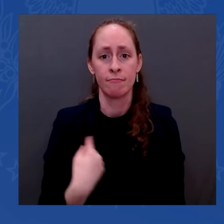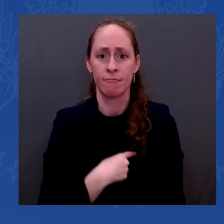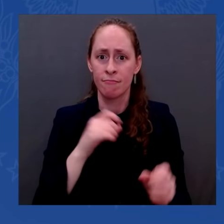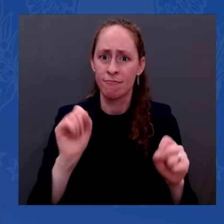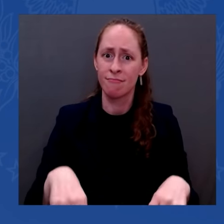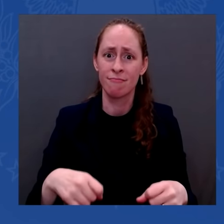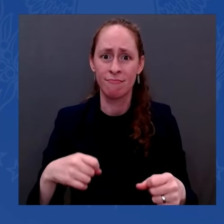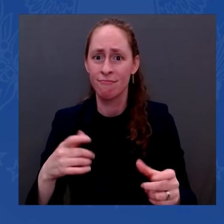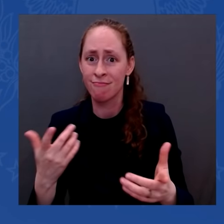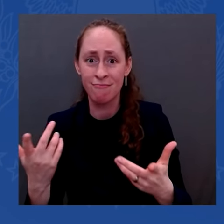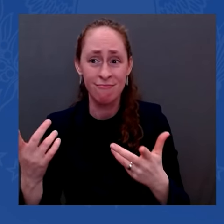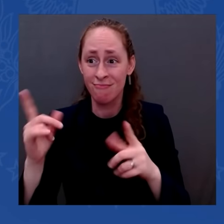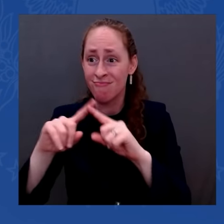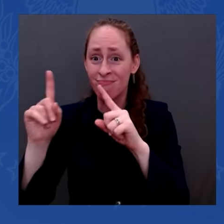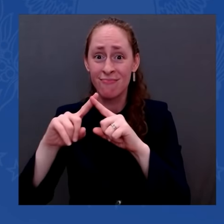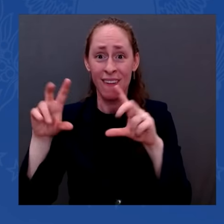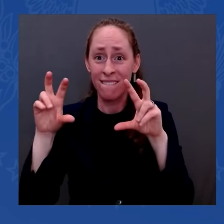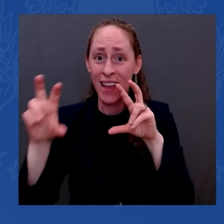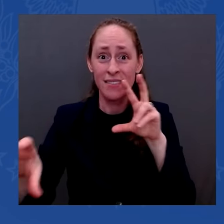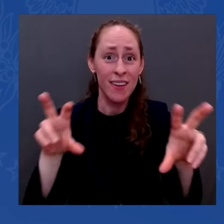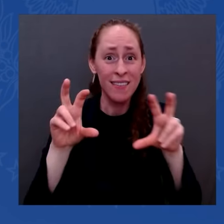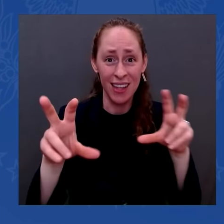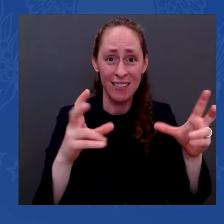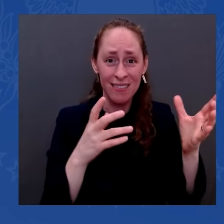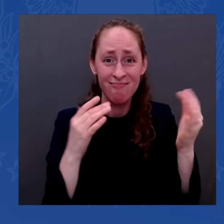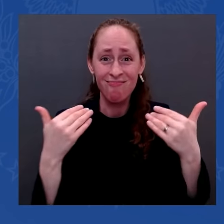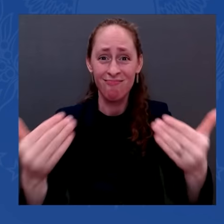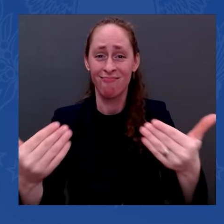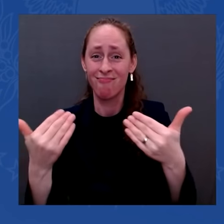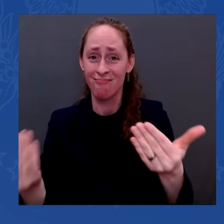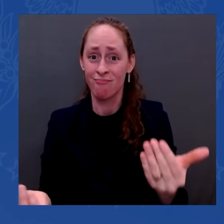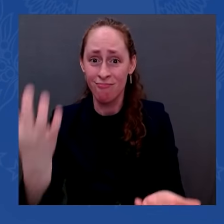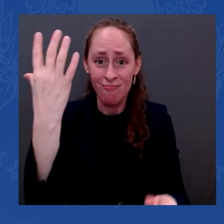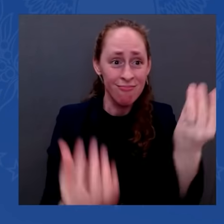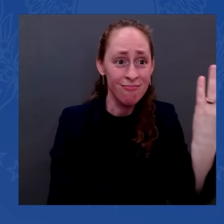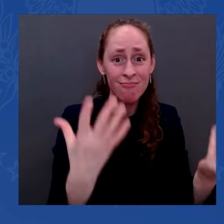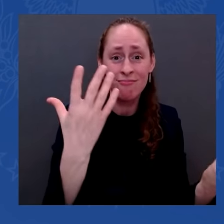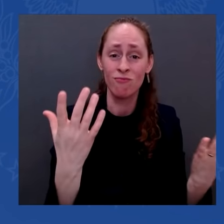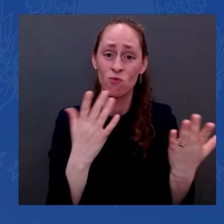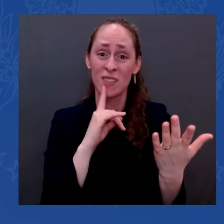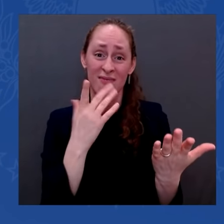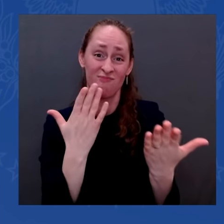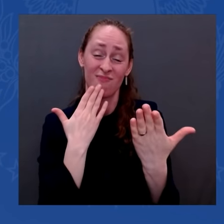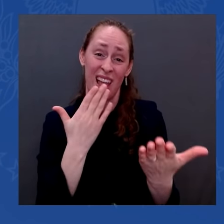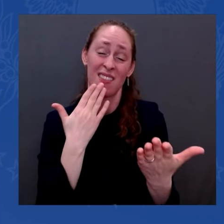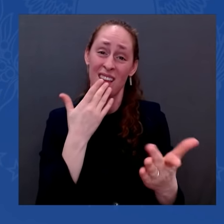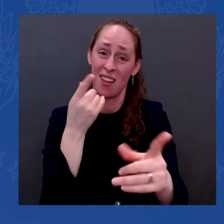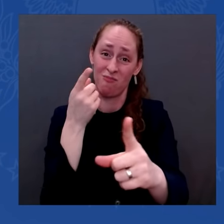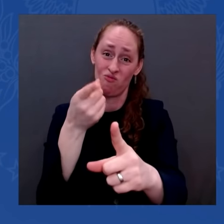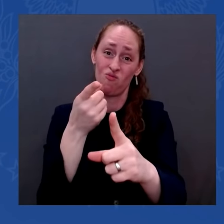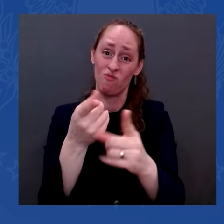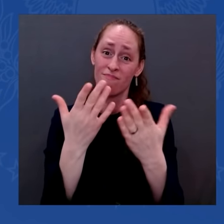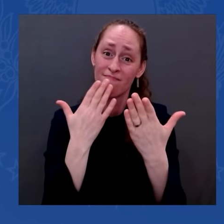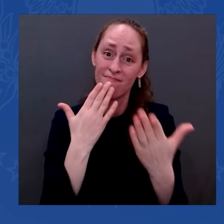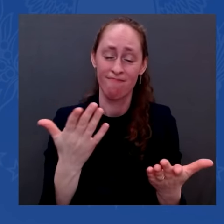in this space with these new resources and a resourceful mindset where we also can address the twin problem which you began with,